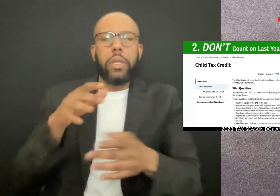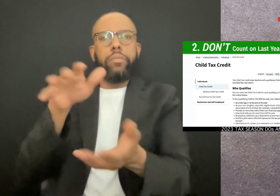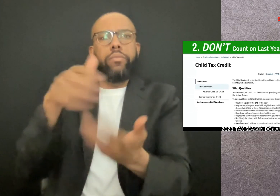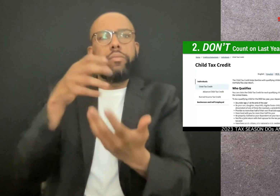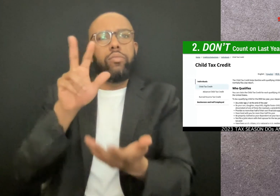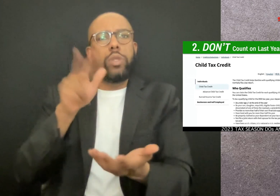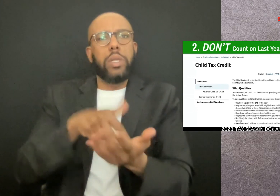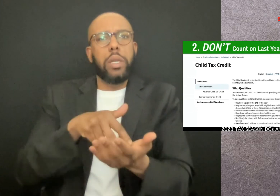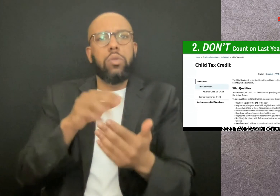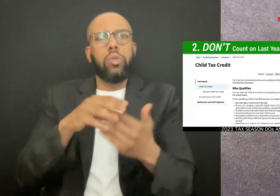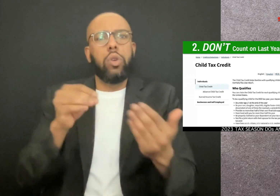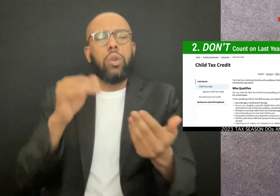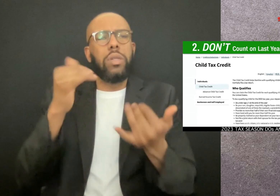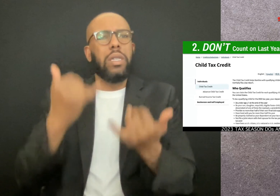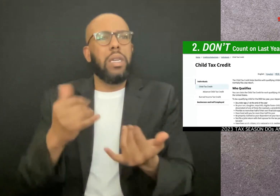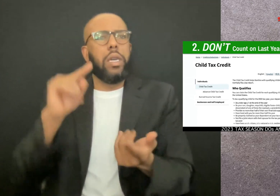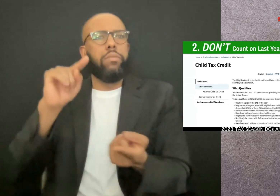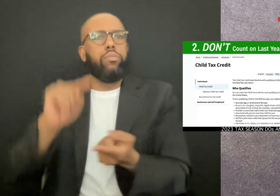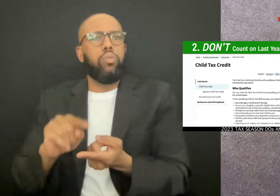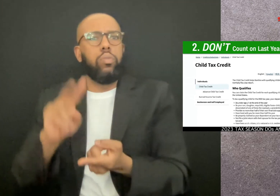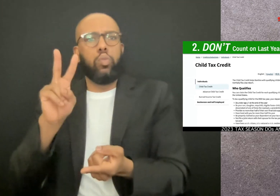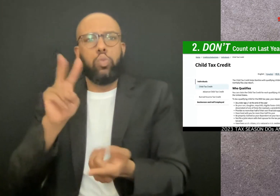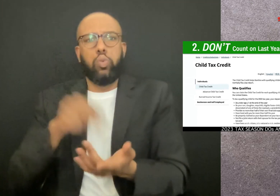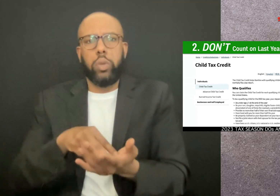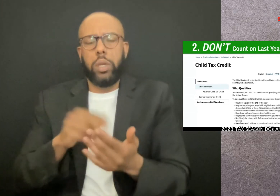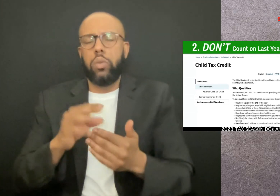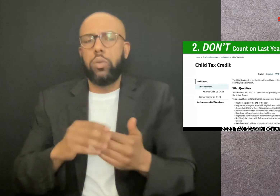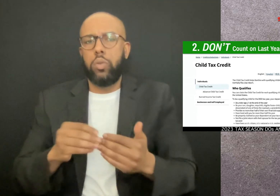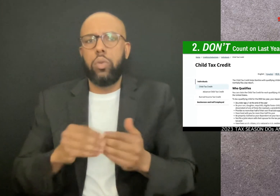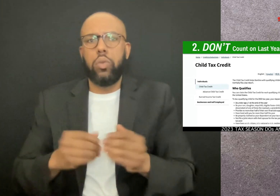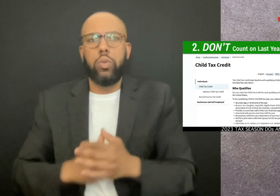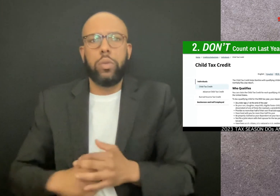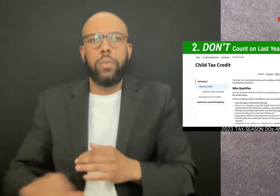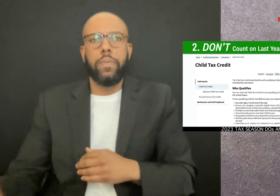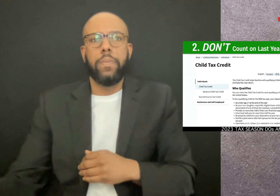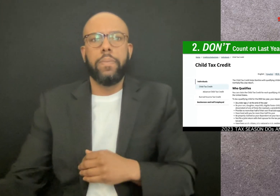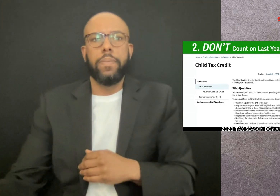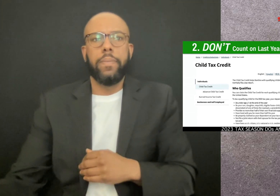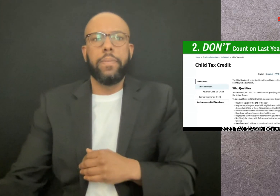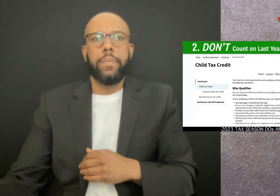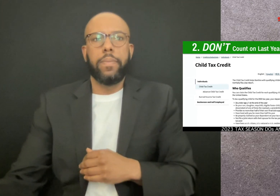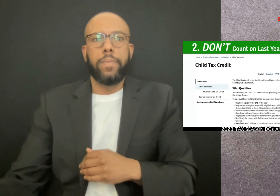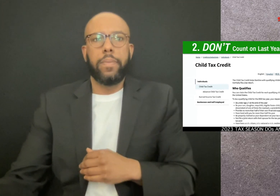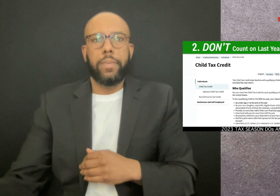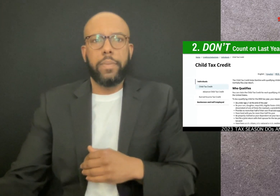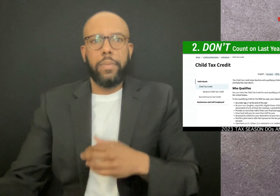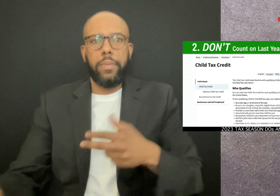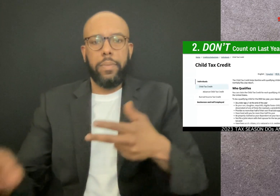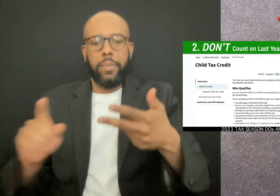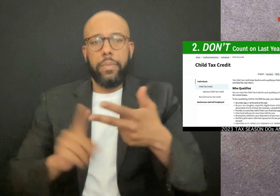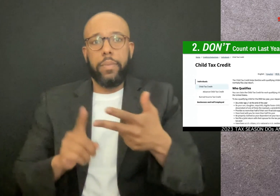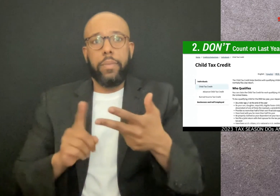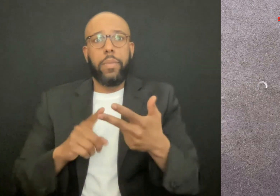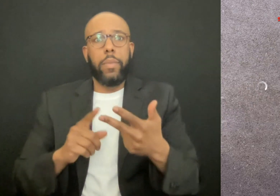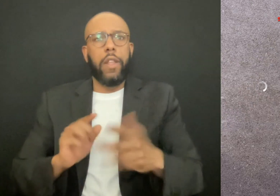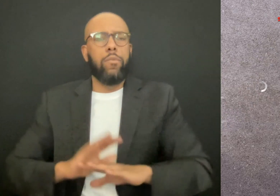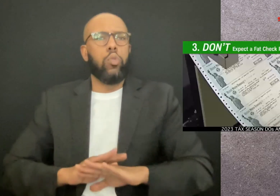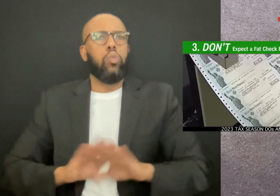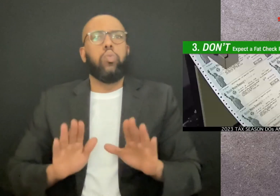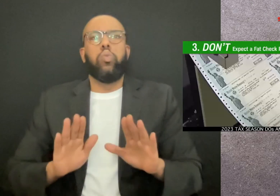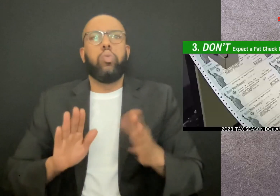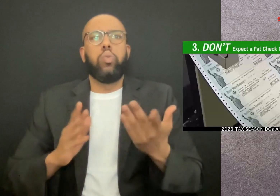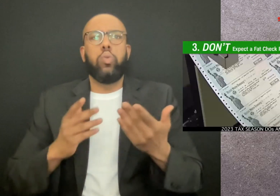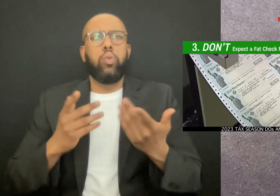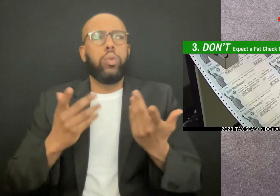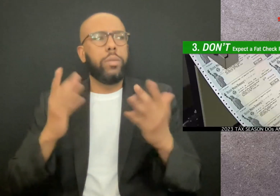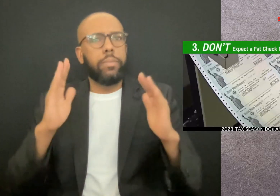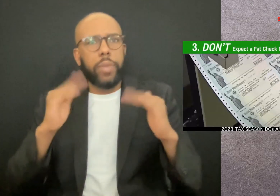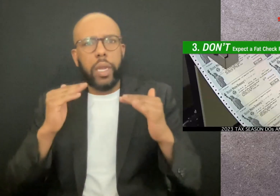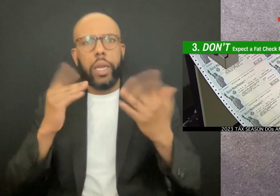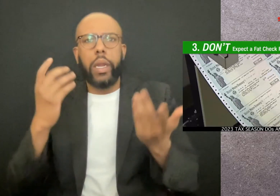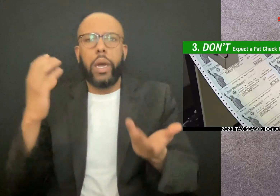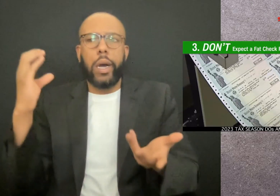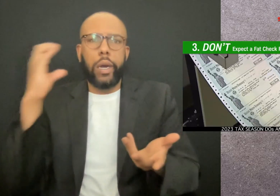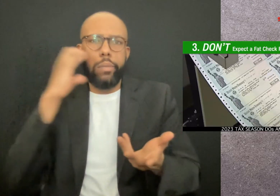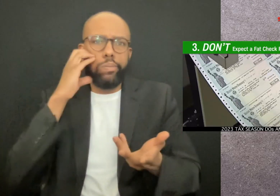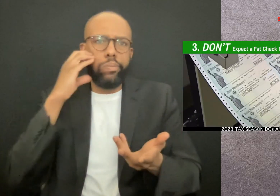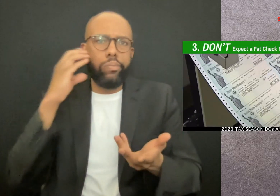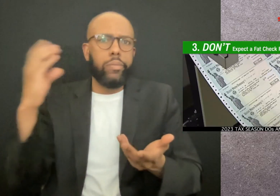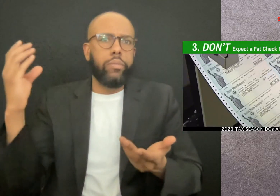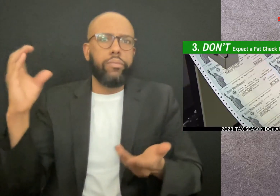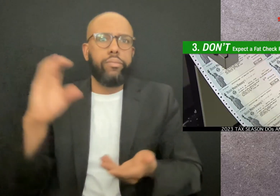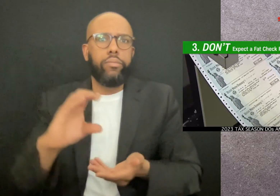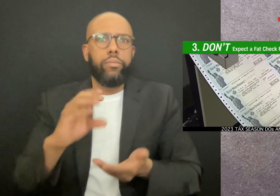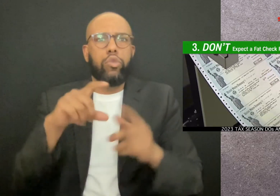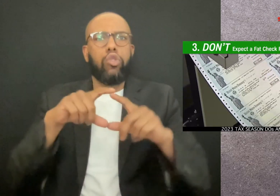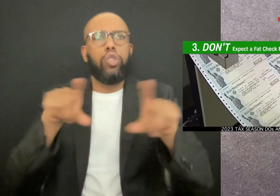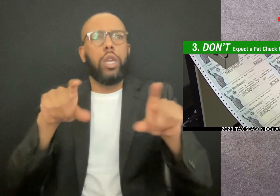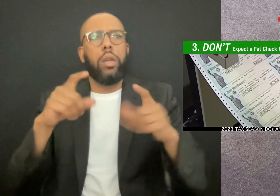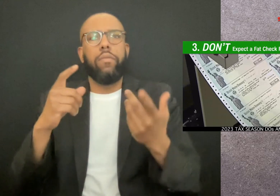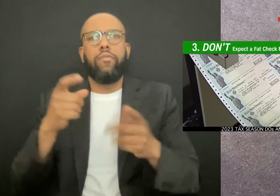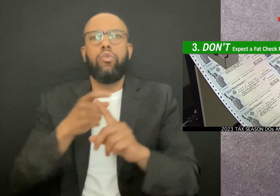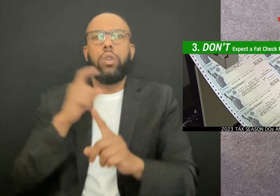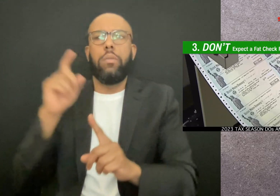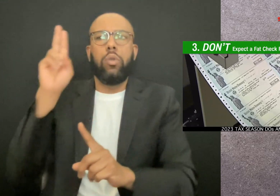which was $3000 and is now down to $2000 number three don't expect a fat check from Uncle Sam